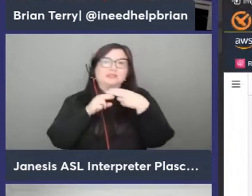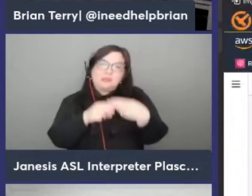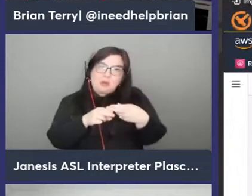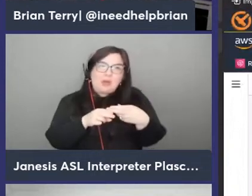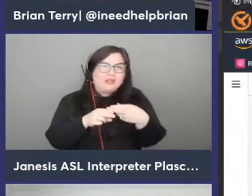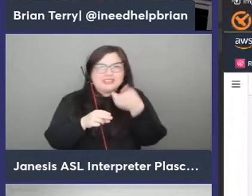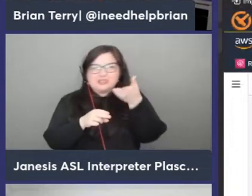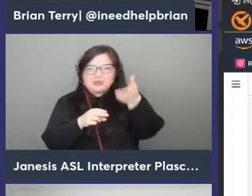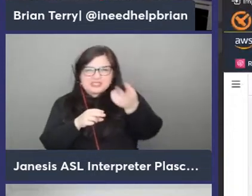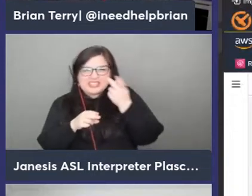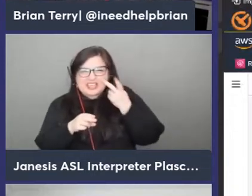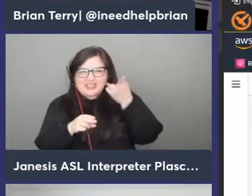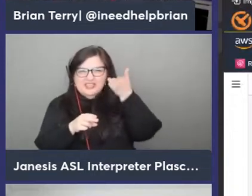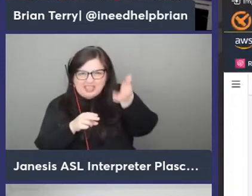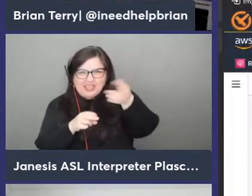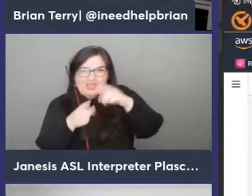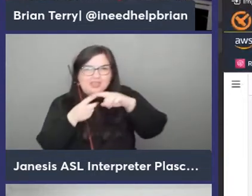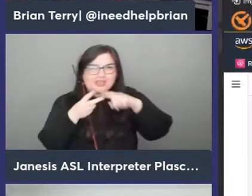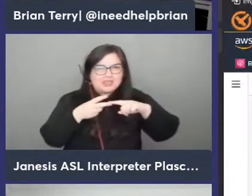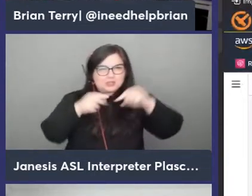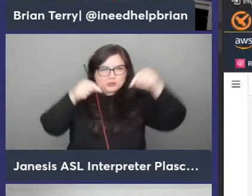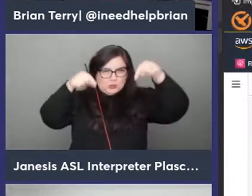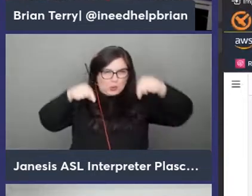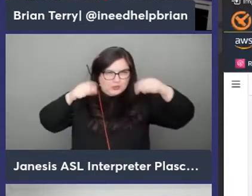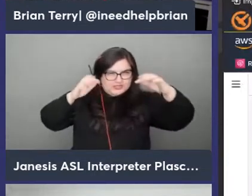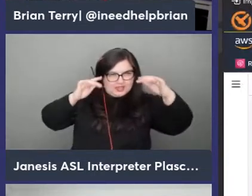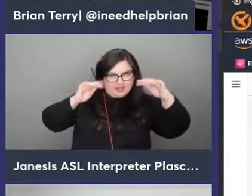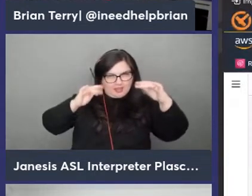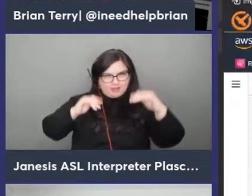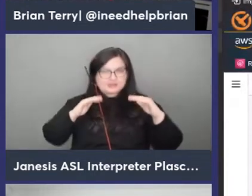And then if you kind of look at, go all the way to the bottom, you can also,